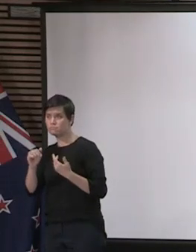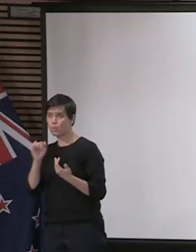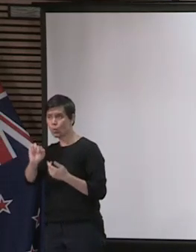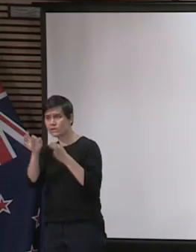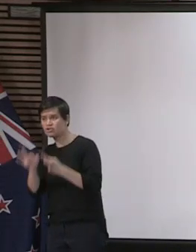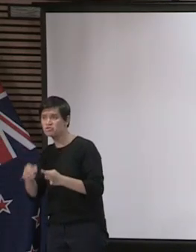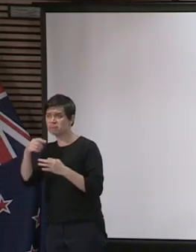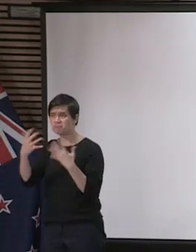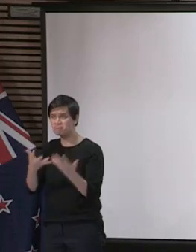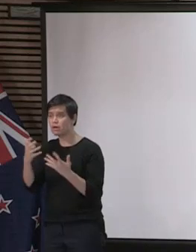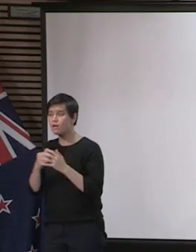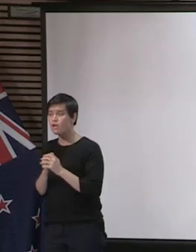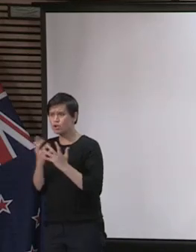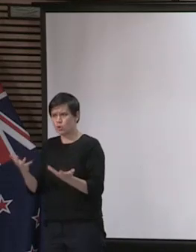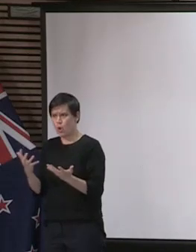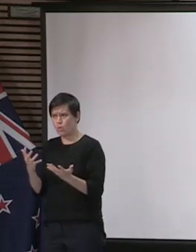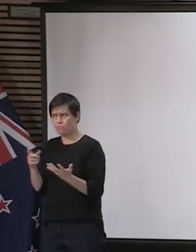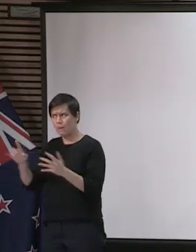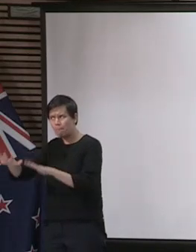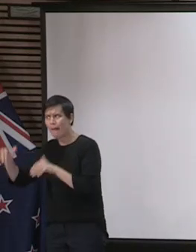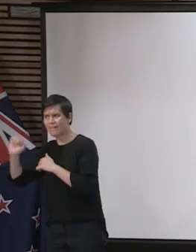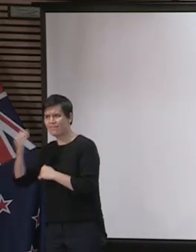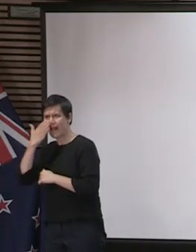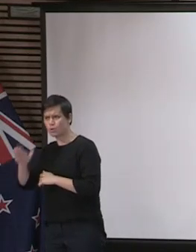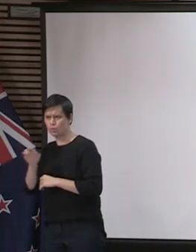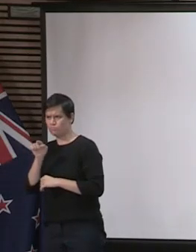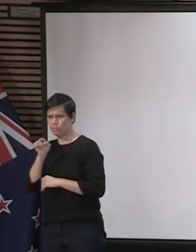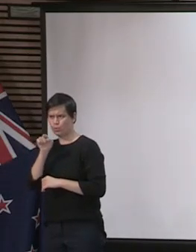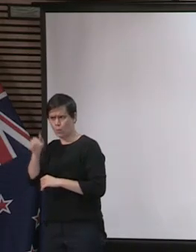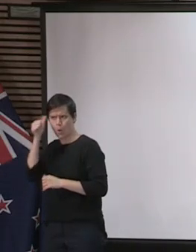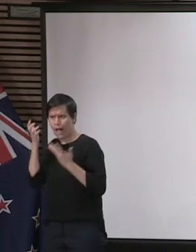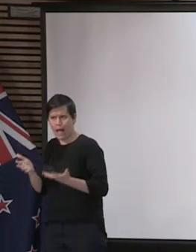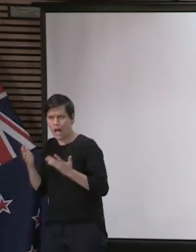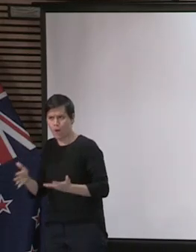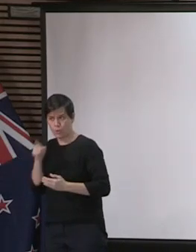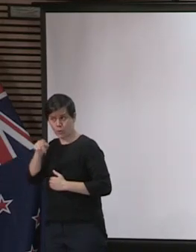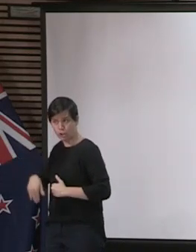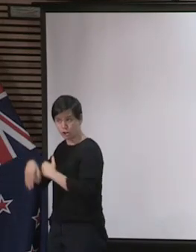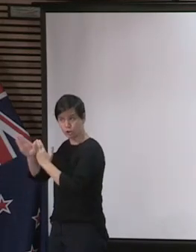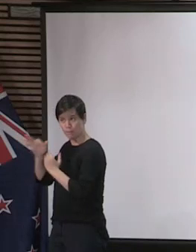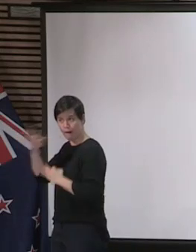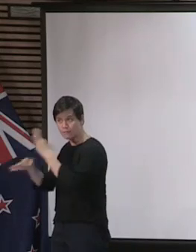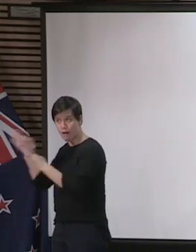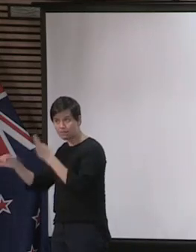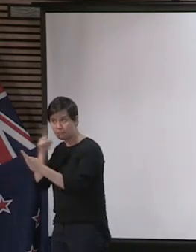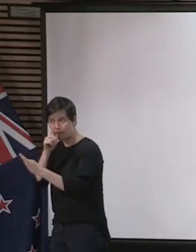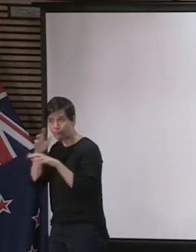brought to the Cabinet table around that? Have you effectively been doing sort of zoom focus groups around this? How do you weigh that?